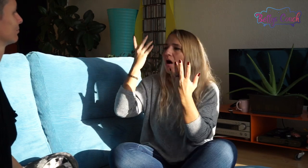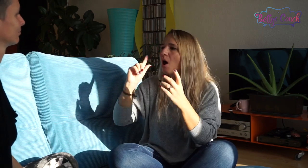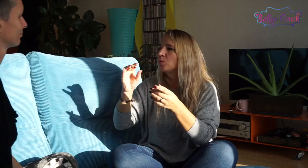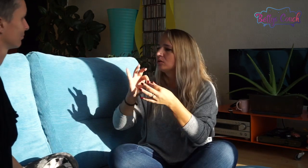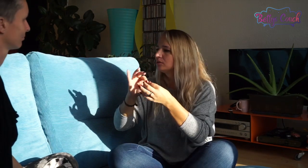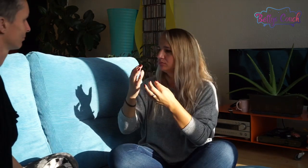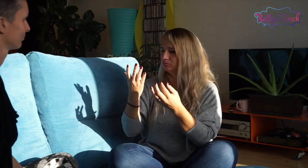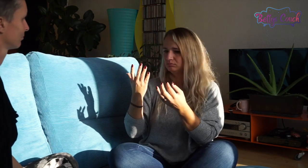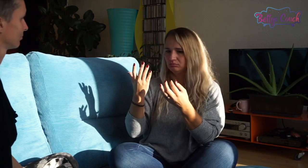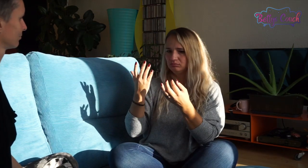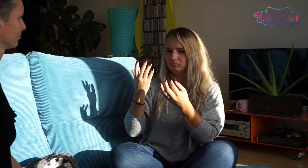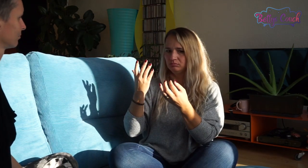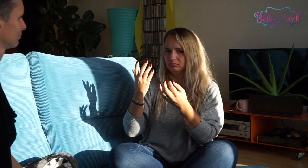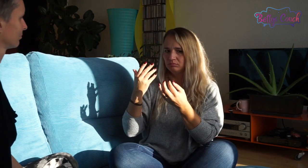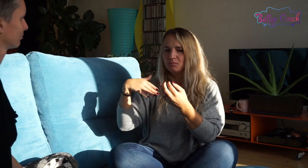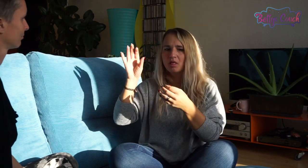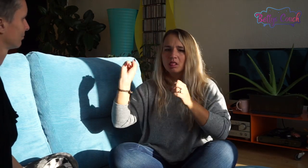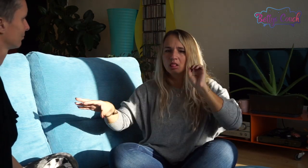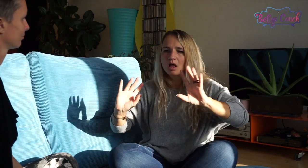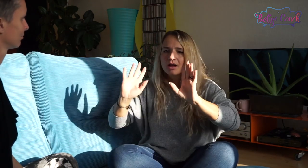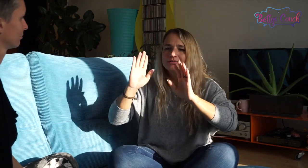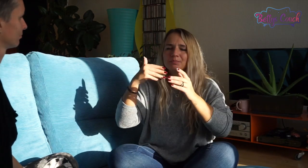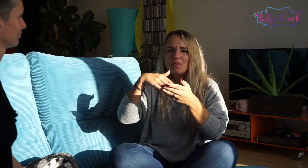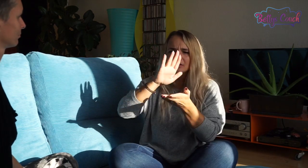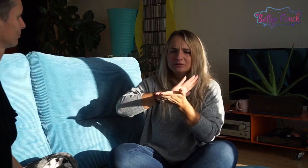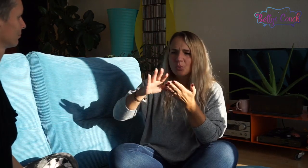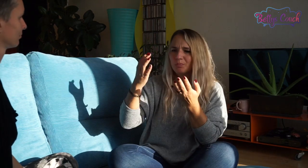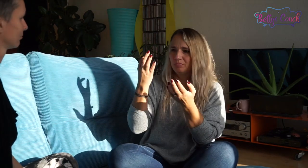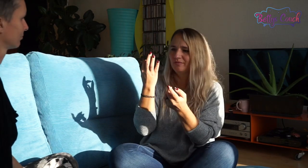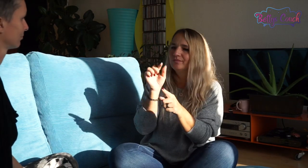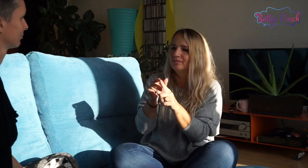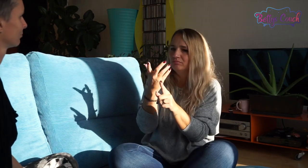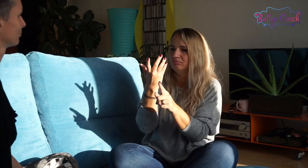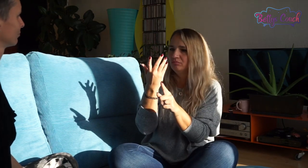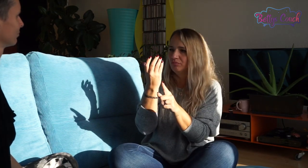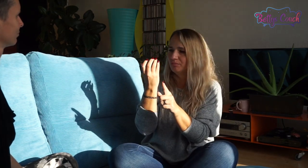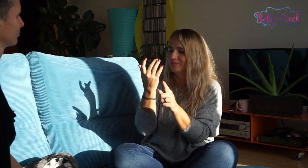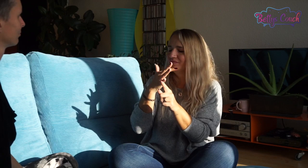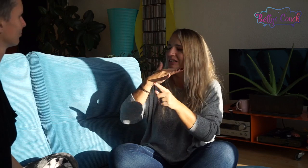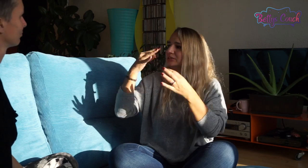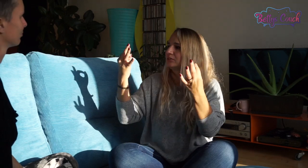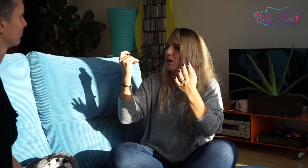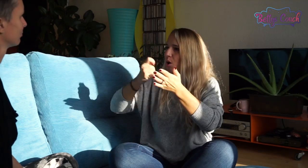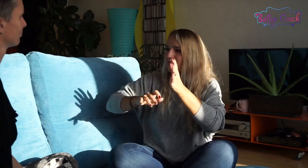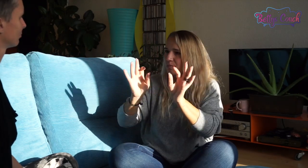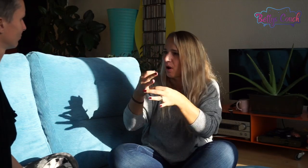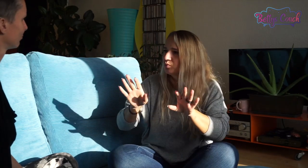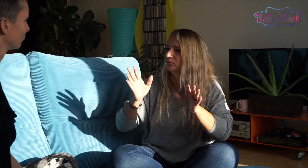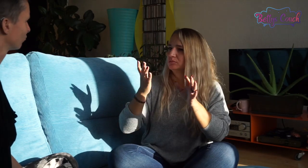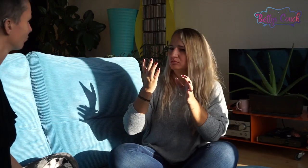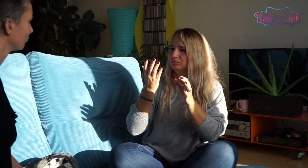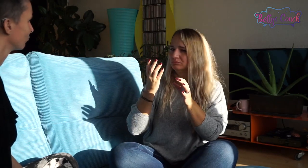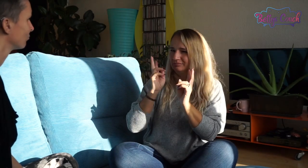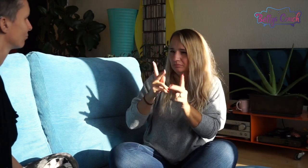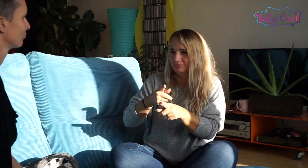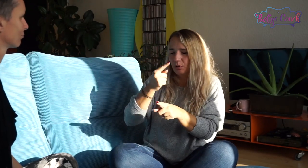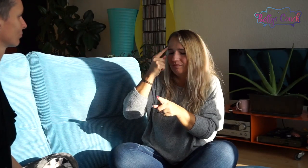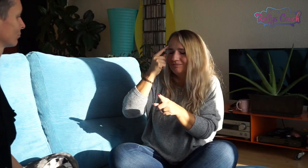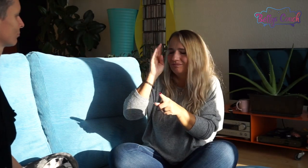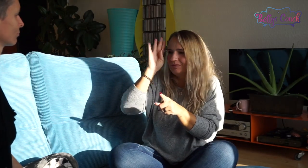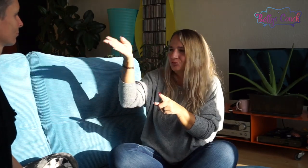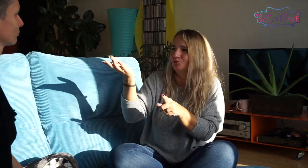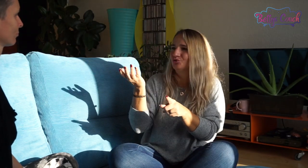I no longer dispose of things so quickly. I don't need to buy a lot of things either.